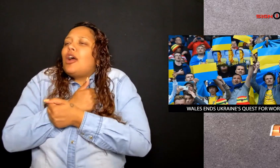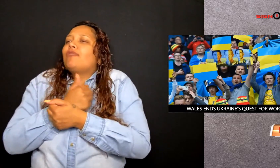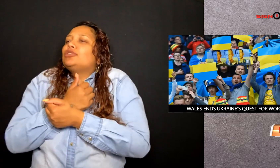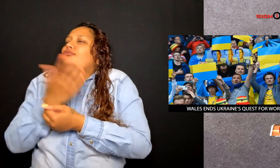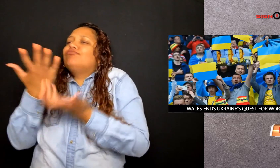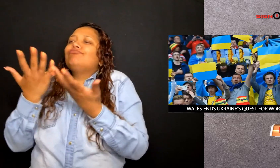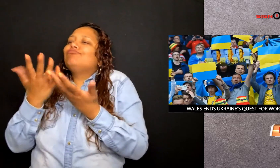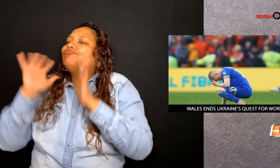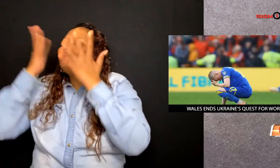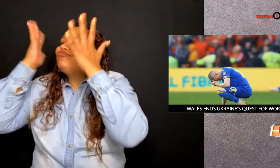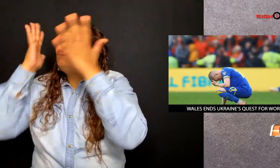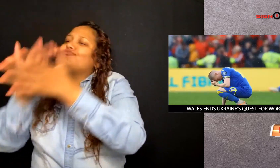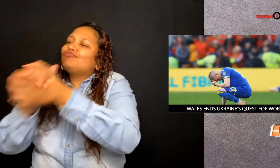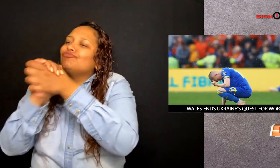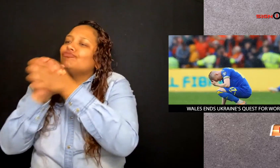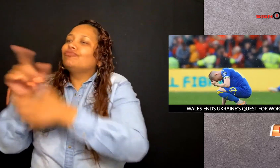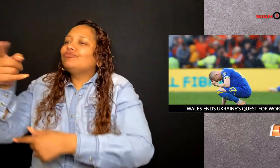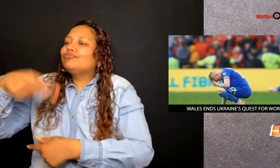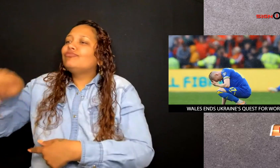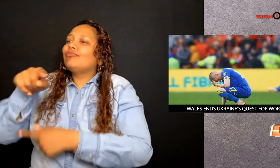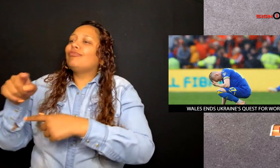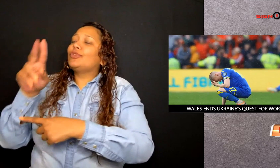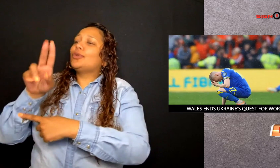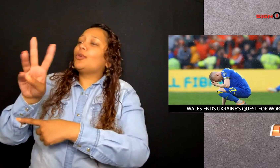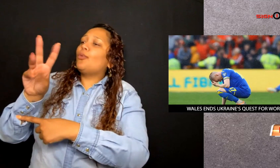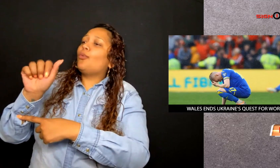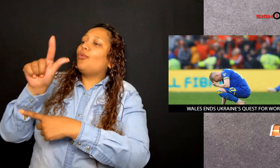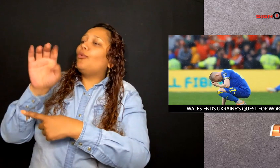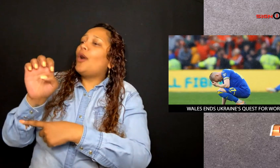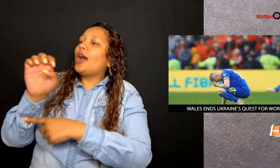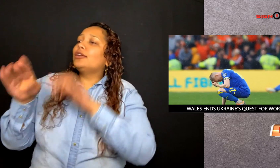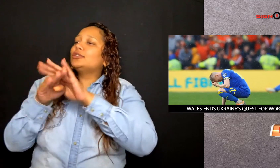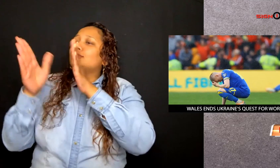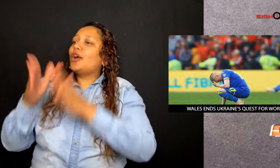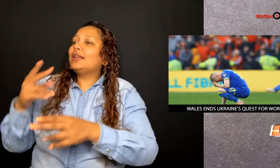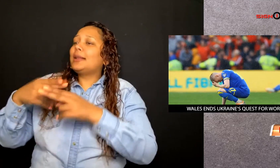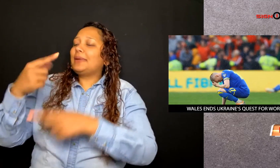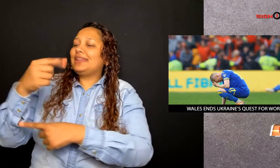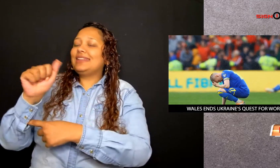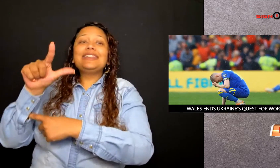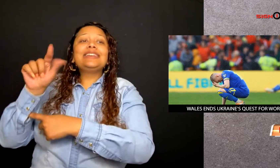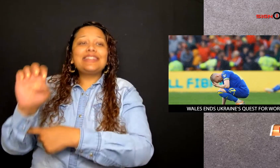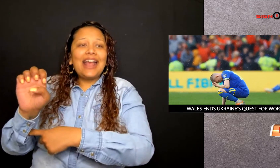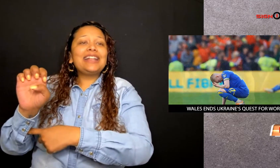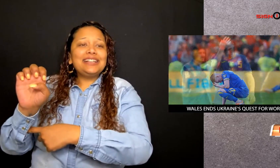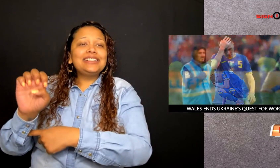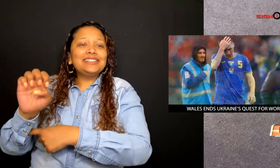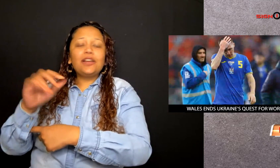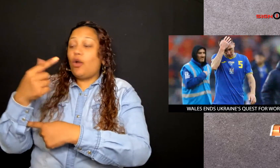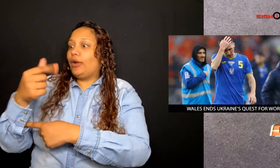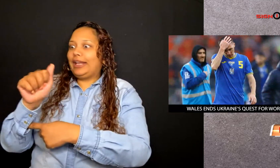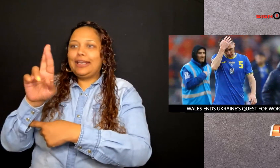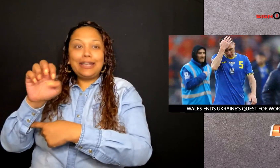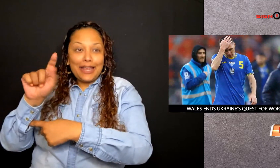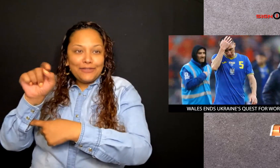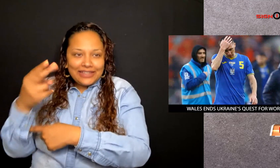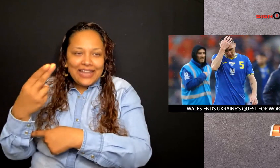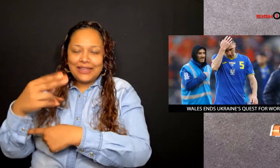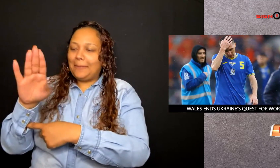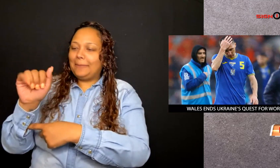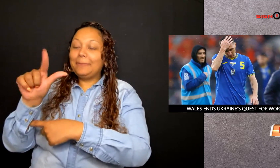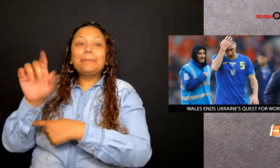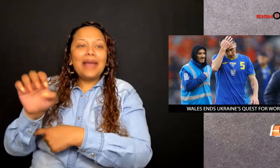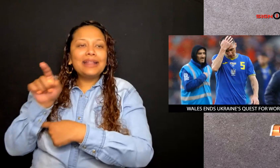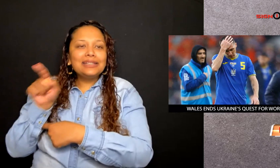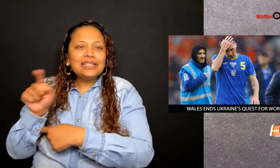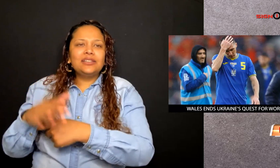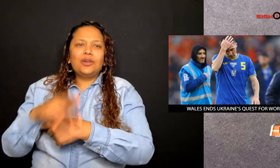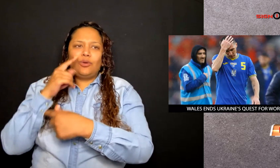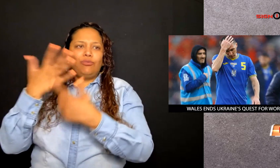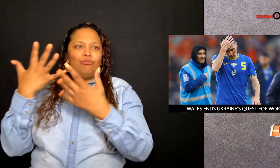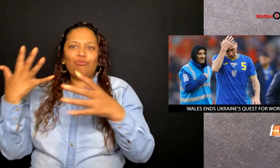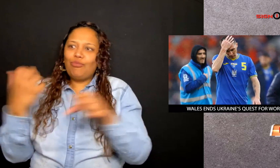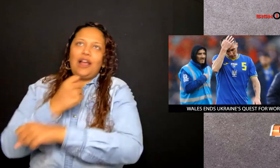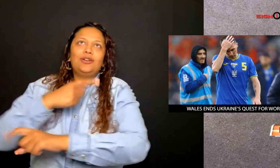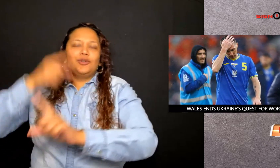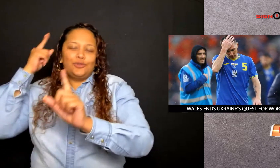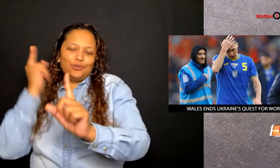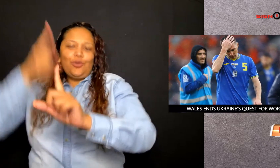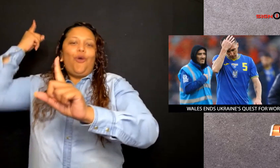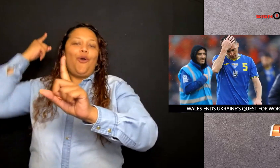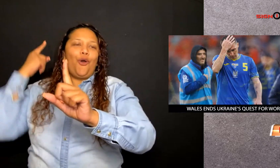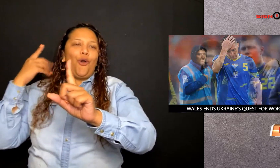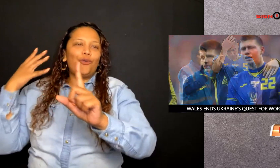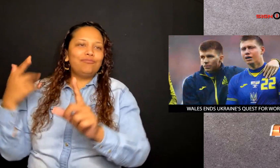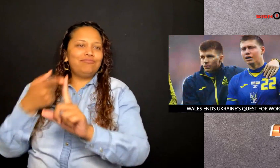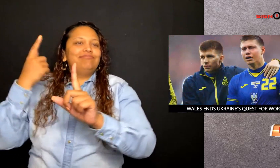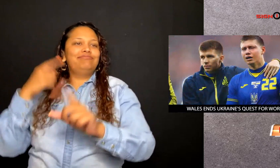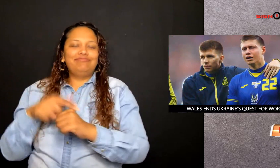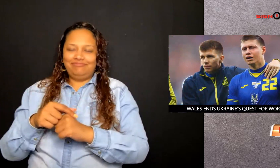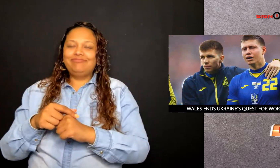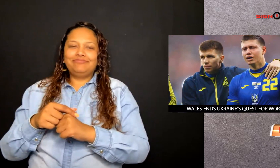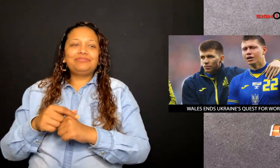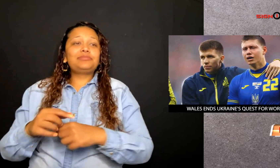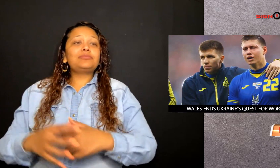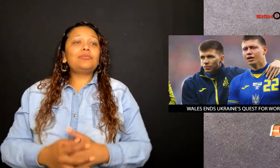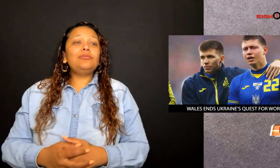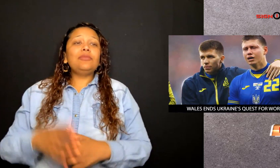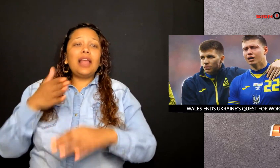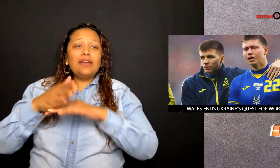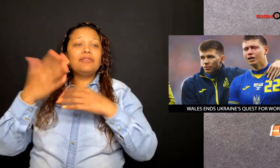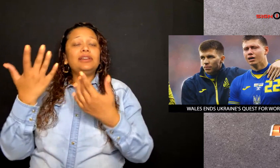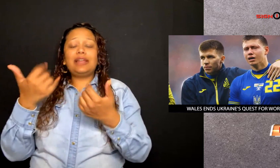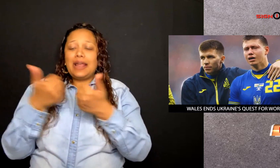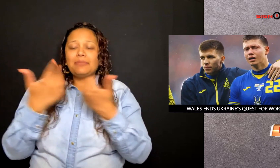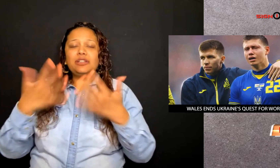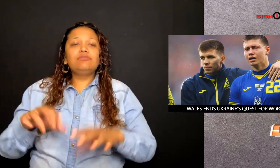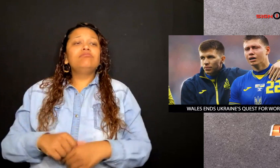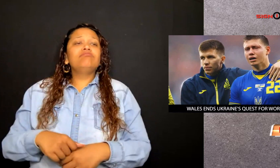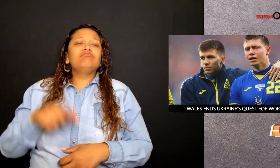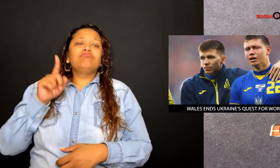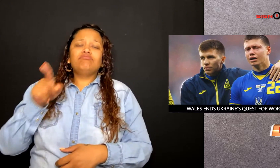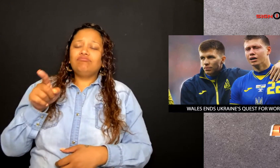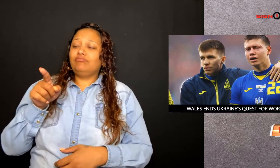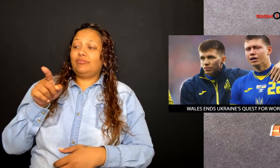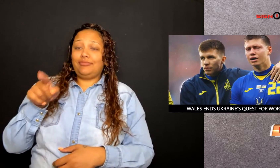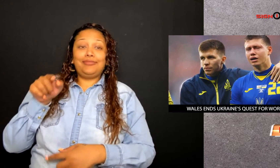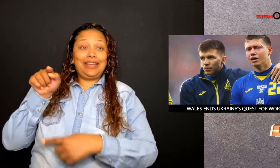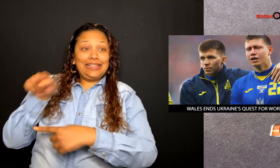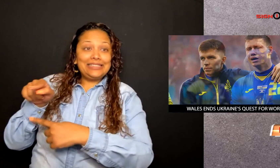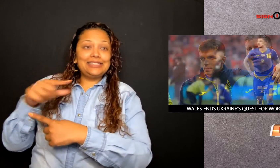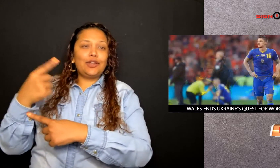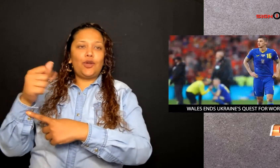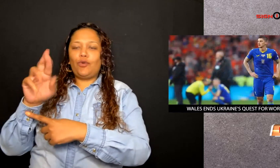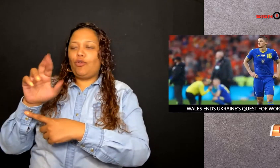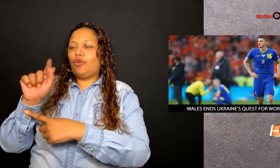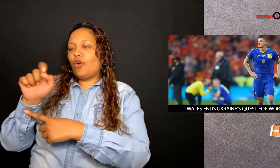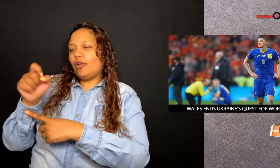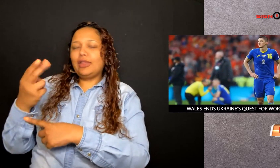and Ukraine friends gave much love to Gareth Bale who scored the winning goal for Wales